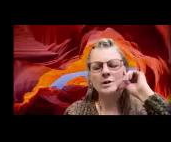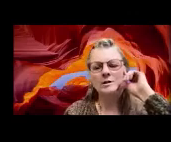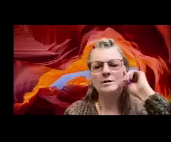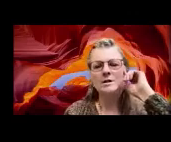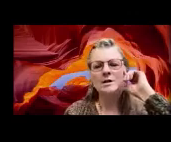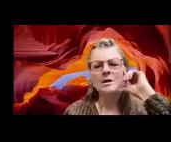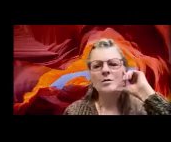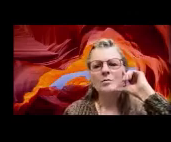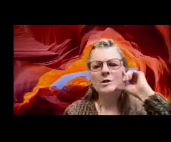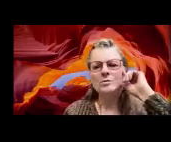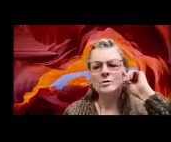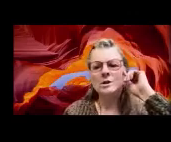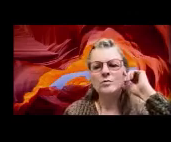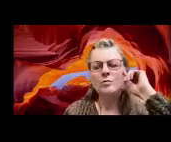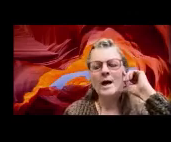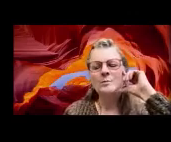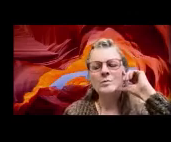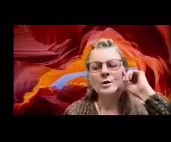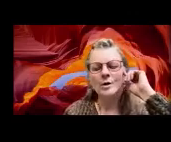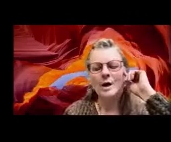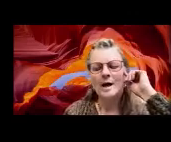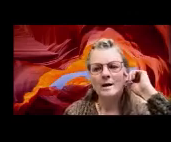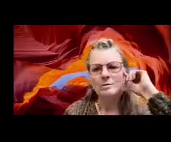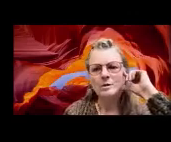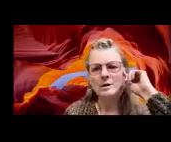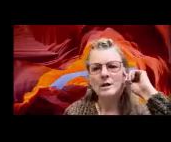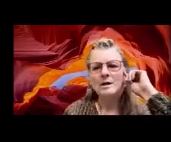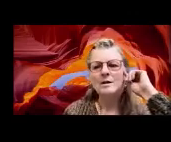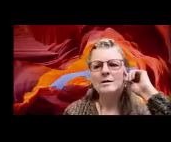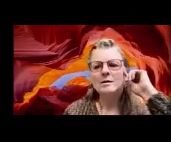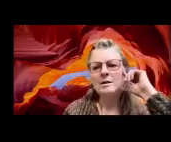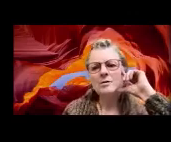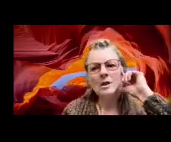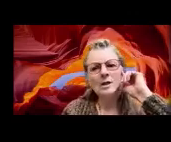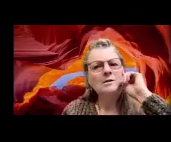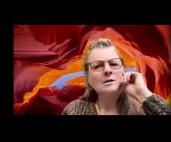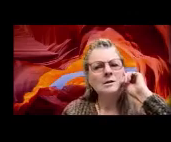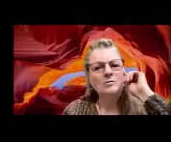year where school just wipes her out, these are things that you'd